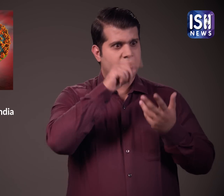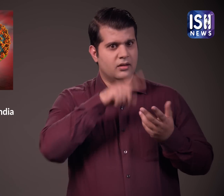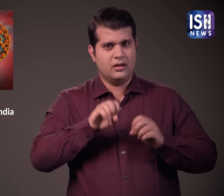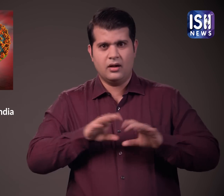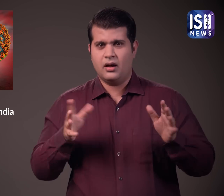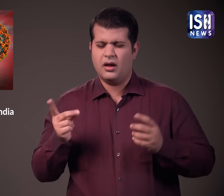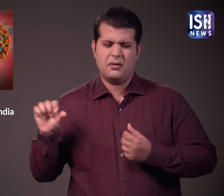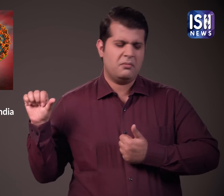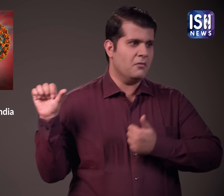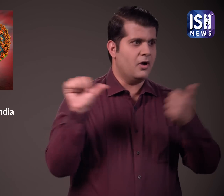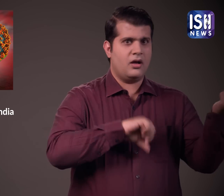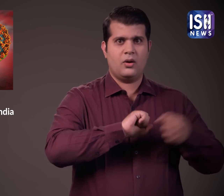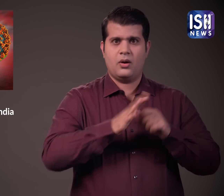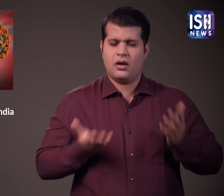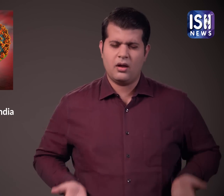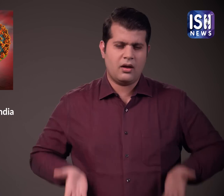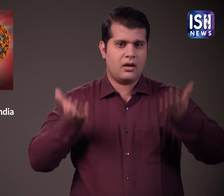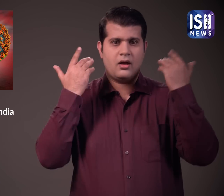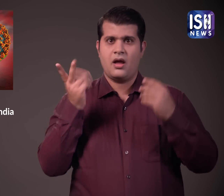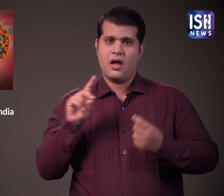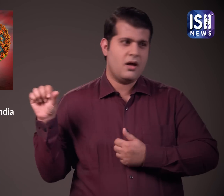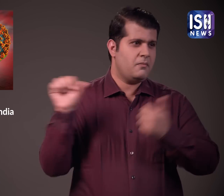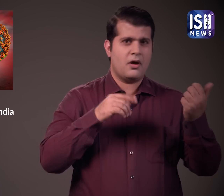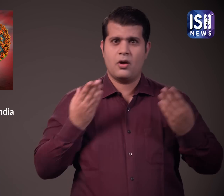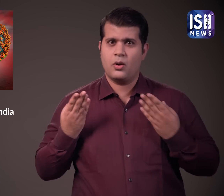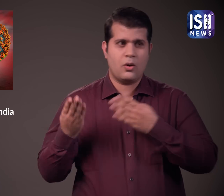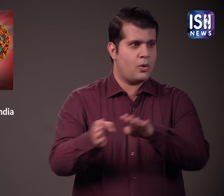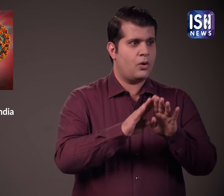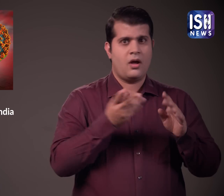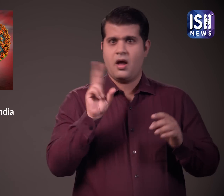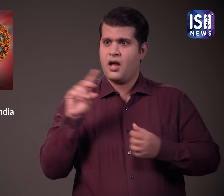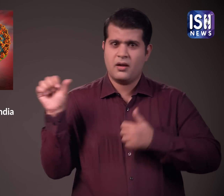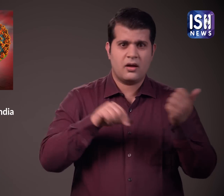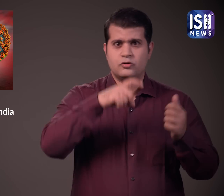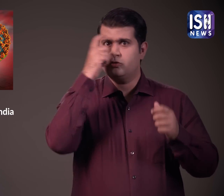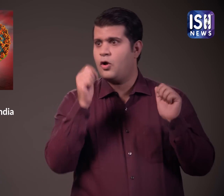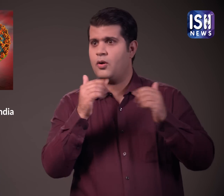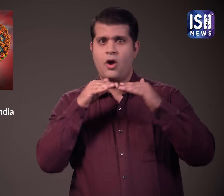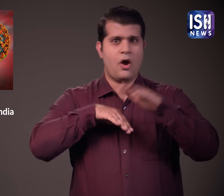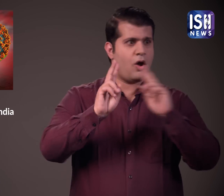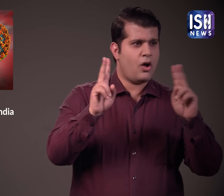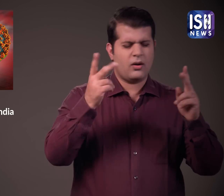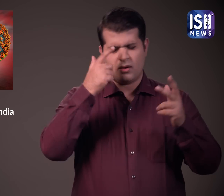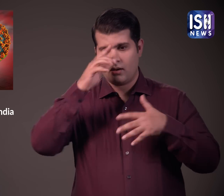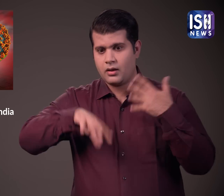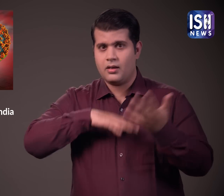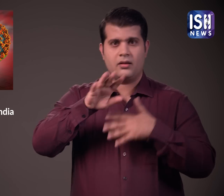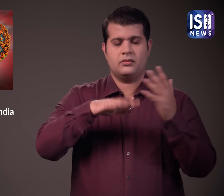and are wondering if India will face other wave of Covid infections, lockdowns, unemployment, etc.